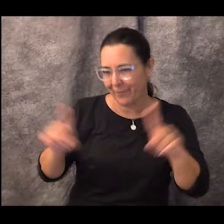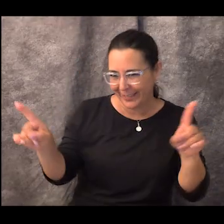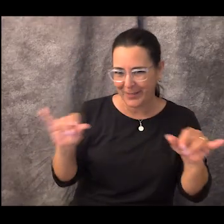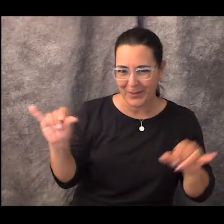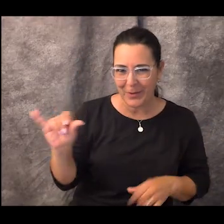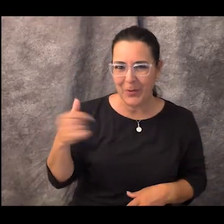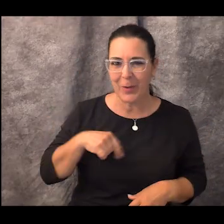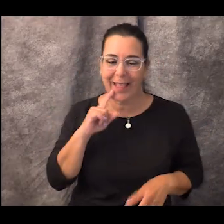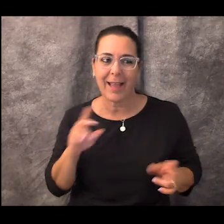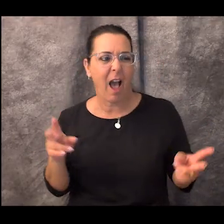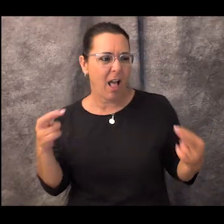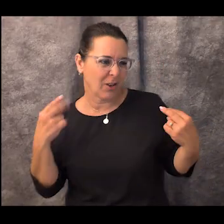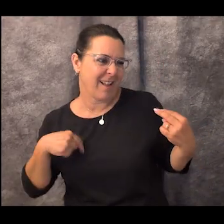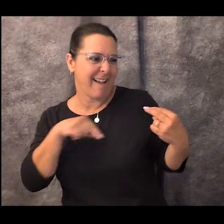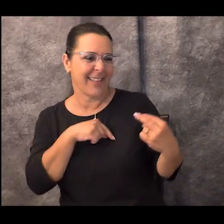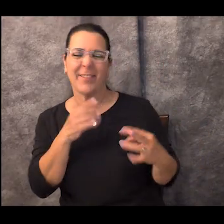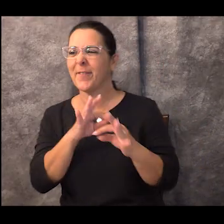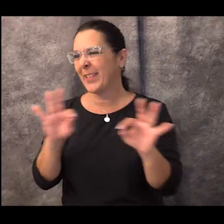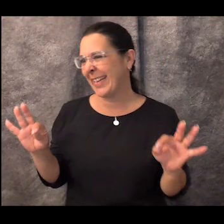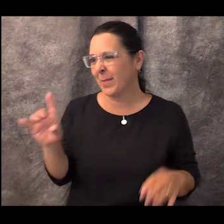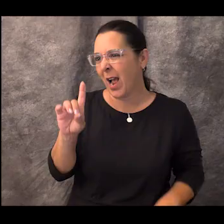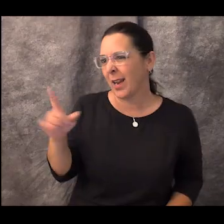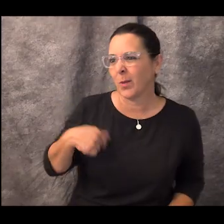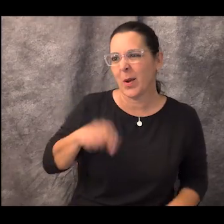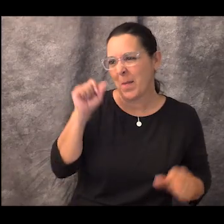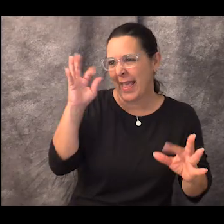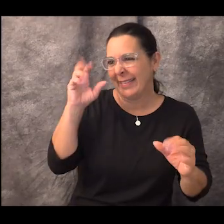look at us and our freedom and our democracy and we're amazing all the time.